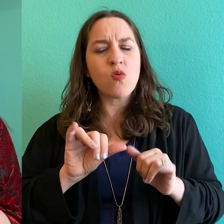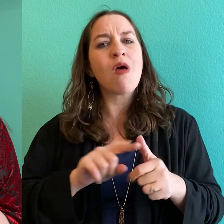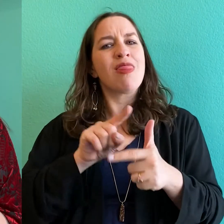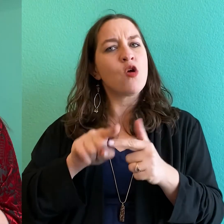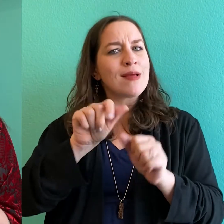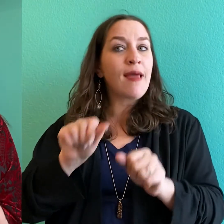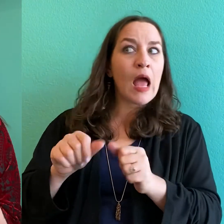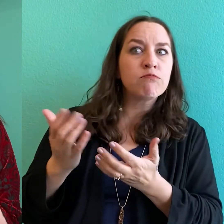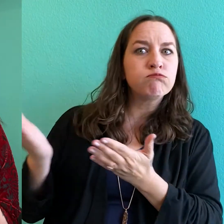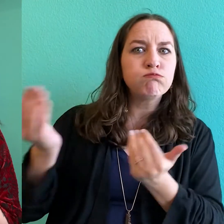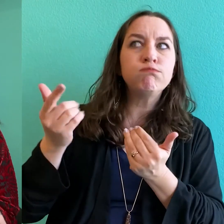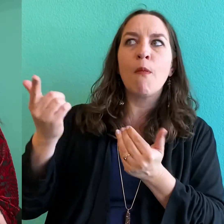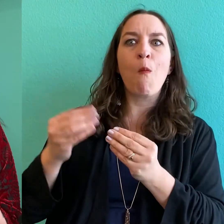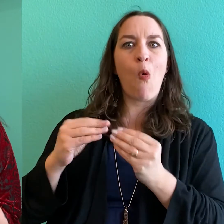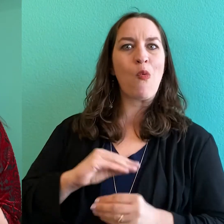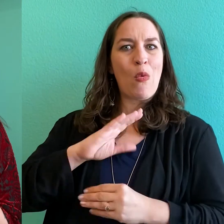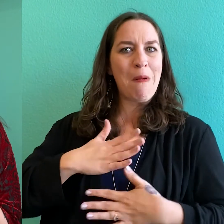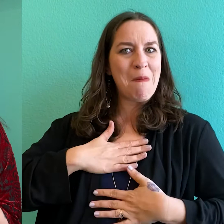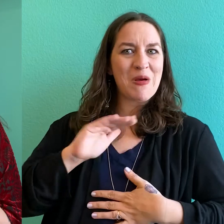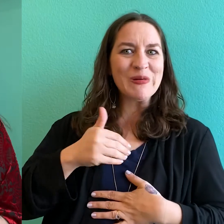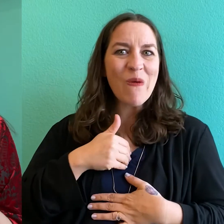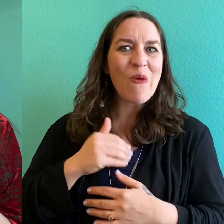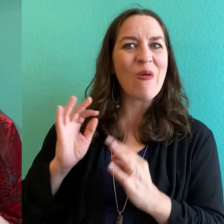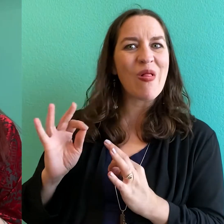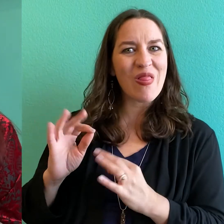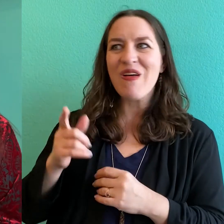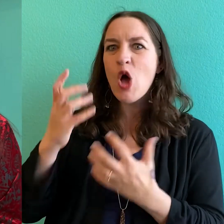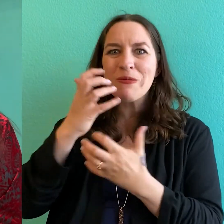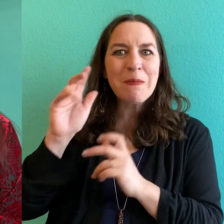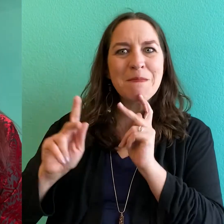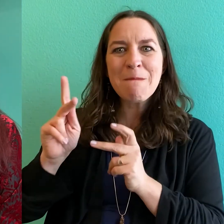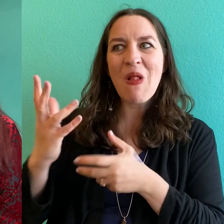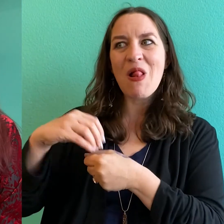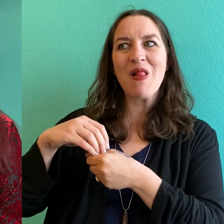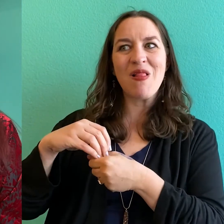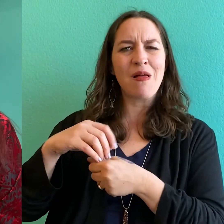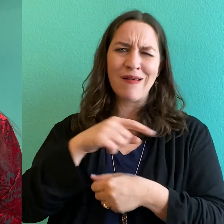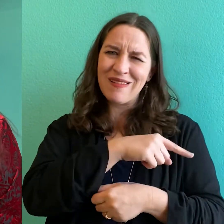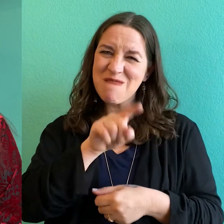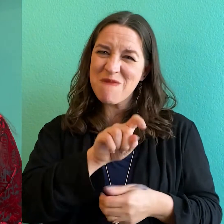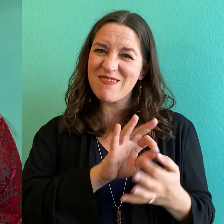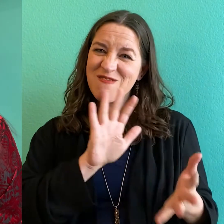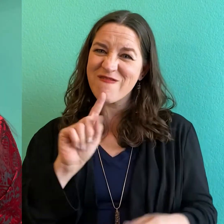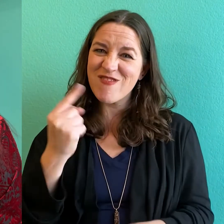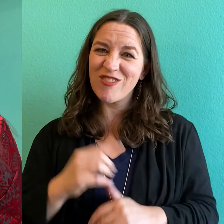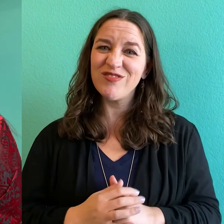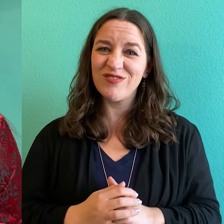people that don't actually feed your soul, you are preventing other good, awesome people from coming into that space.